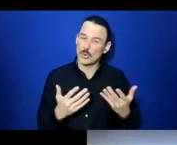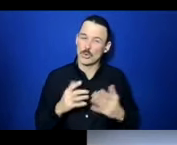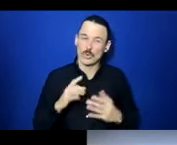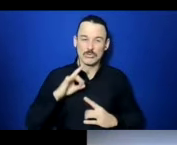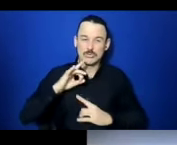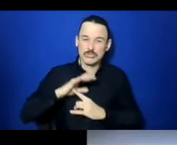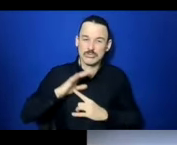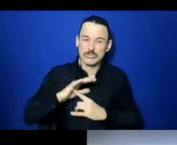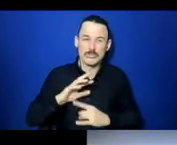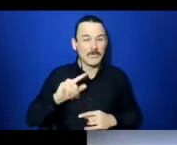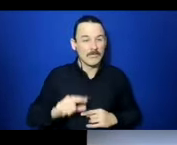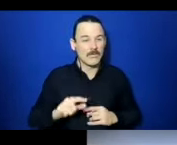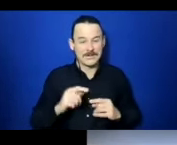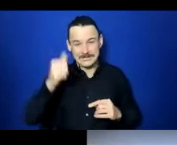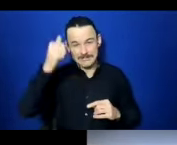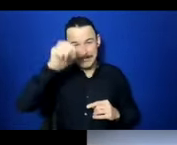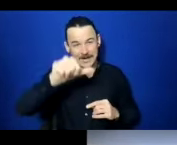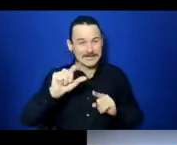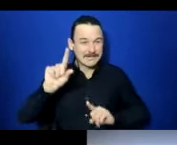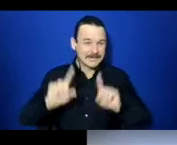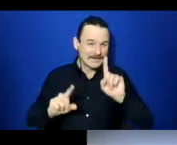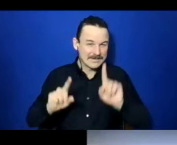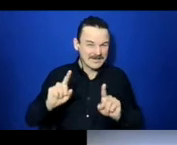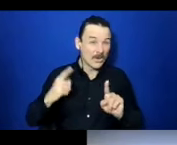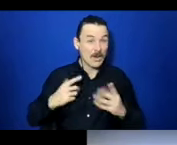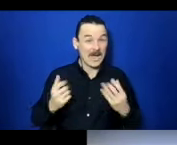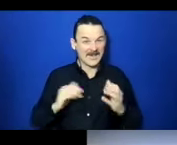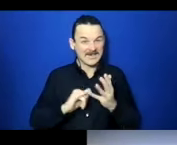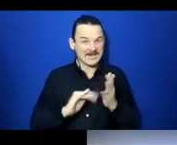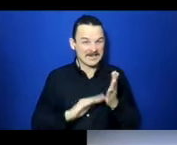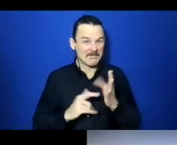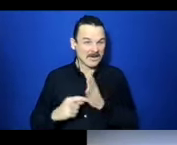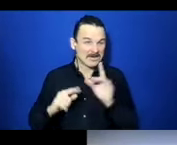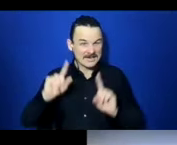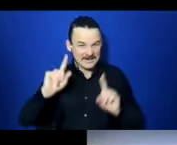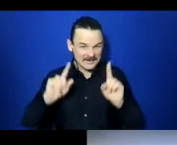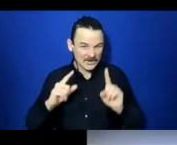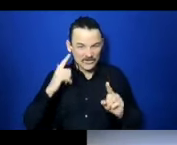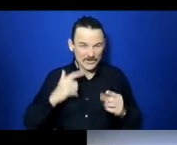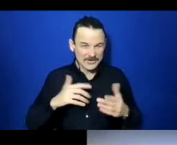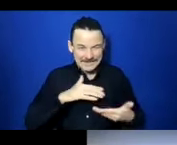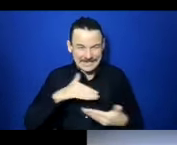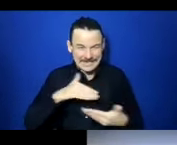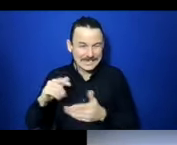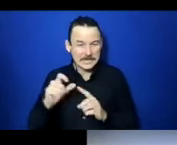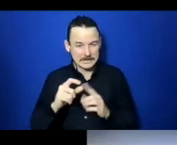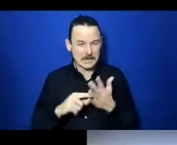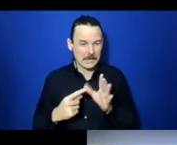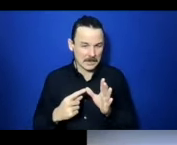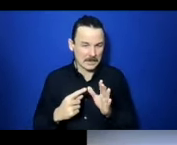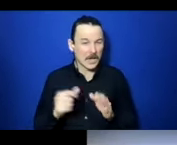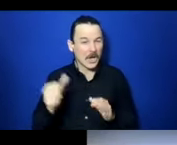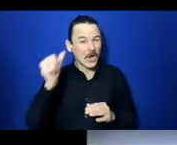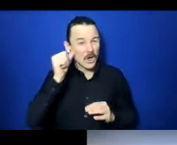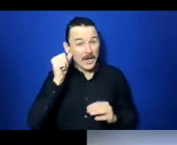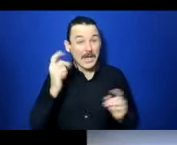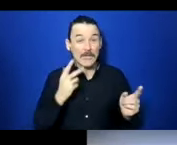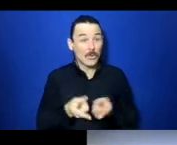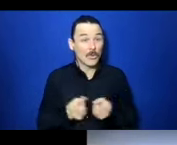and it obviously incorporates data of individual users. If we want an environment that responds to